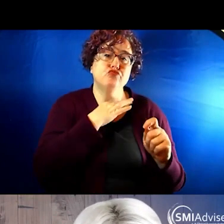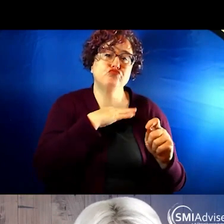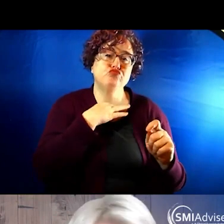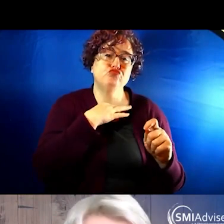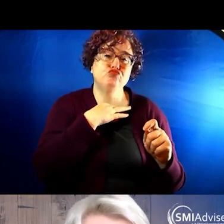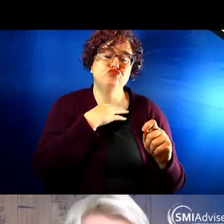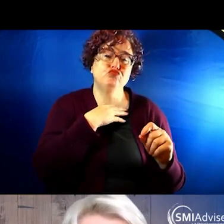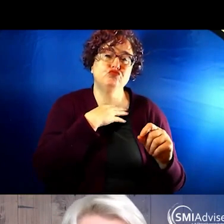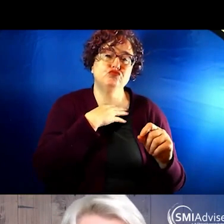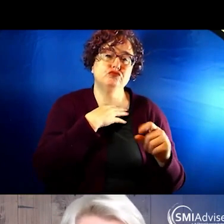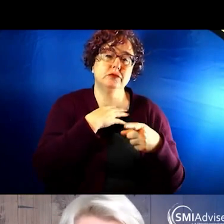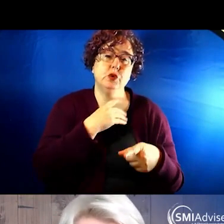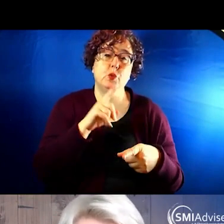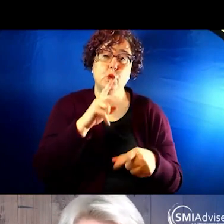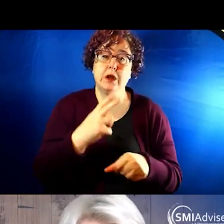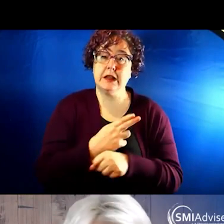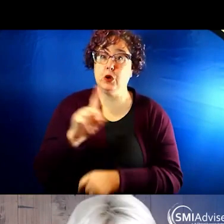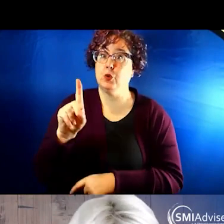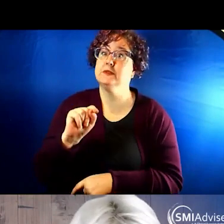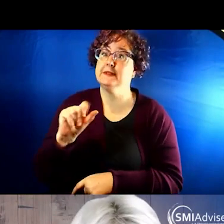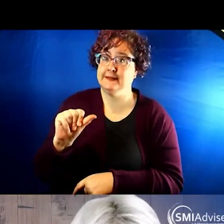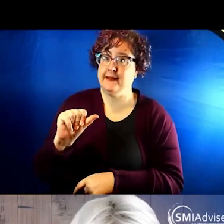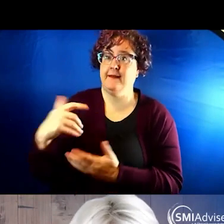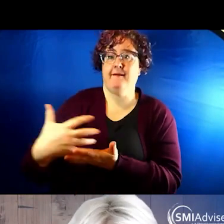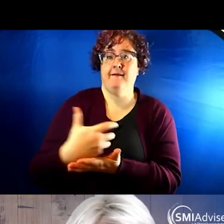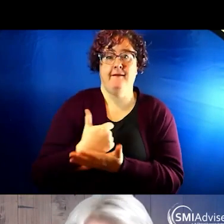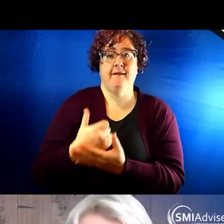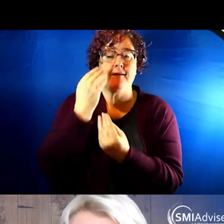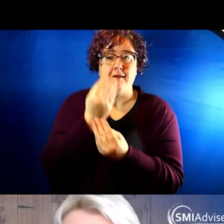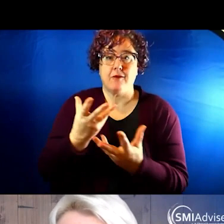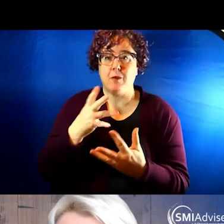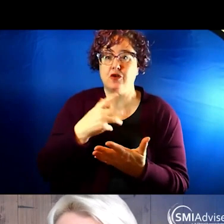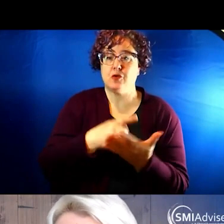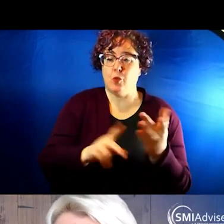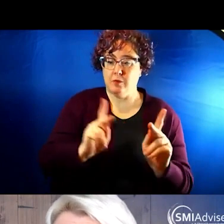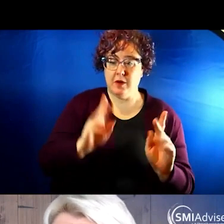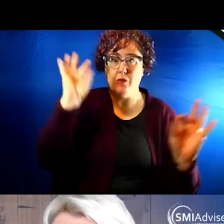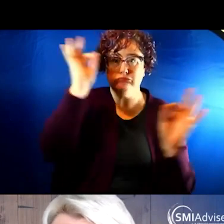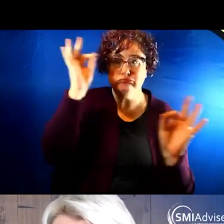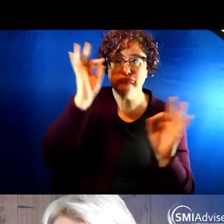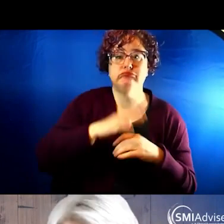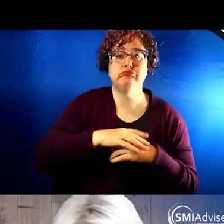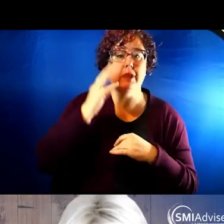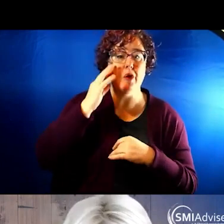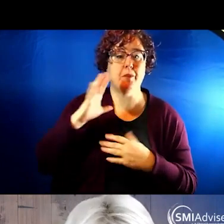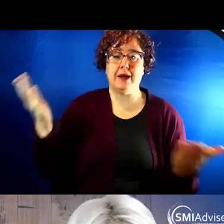WE -- YOU REALLY USE DATA TO GATHER INFORMATION ON WHAT PEOPLE THOUGHT OF YOUR HERE TO HELP HOTLINE. CORRECT.